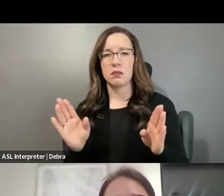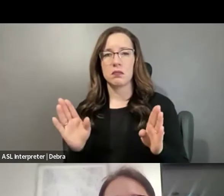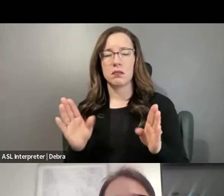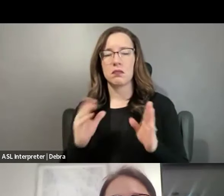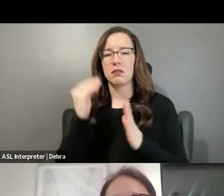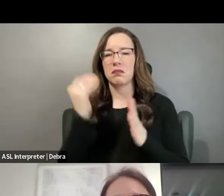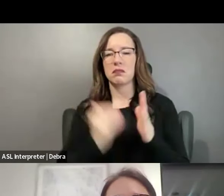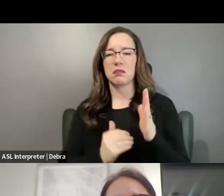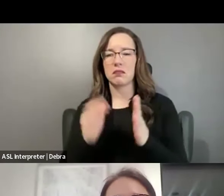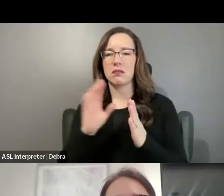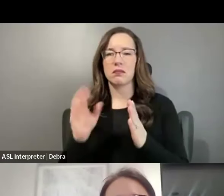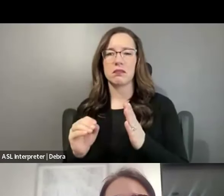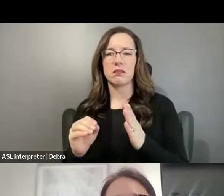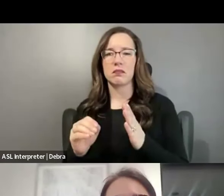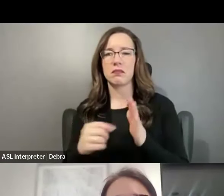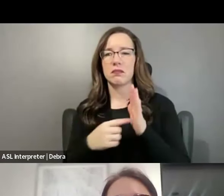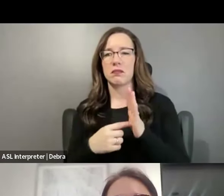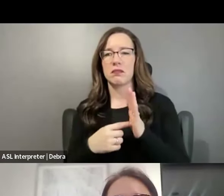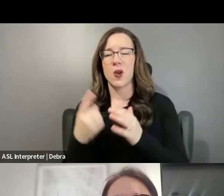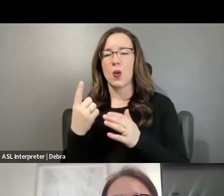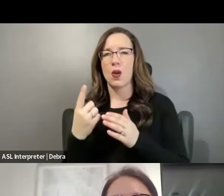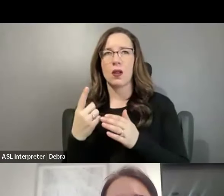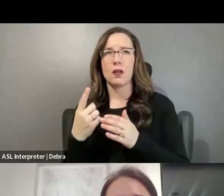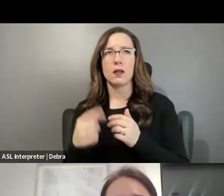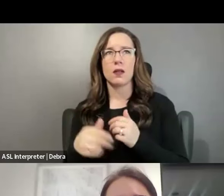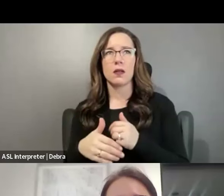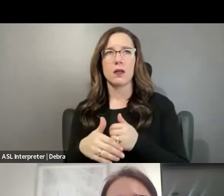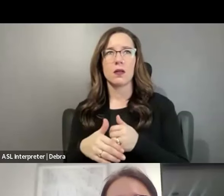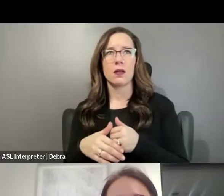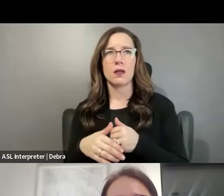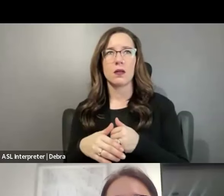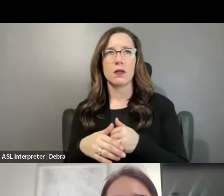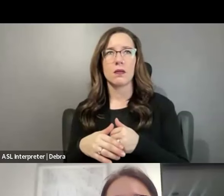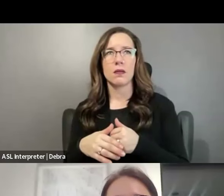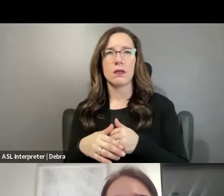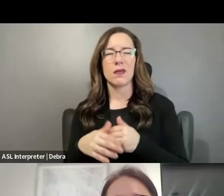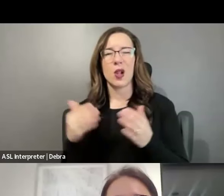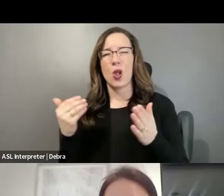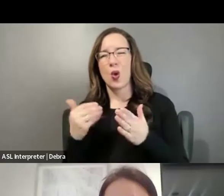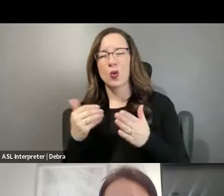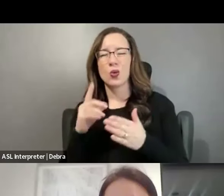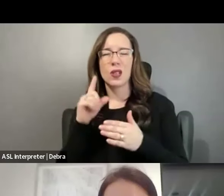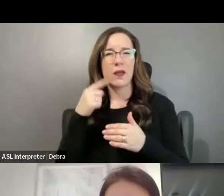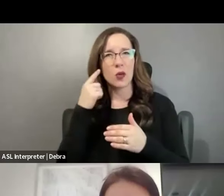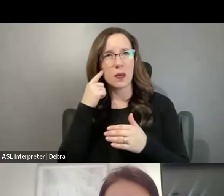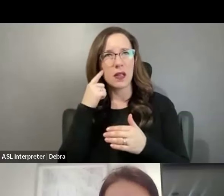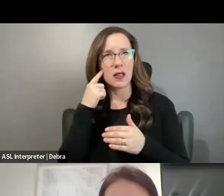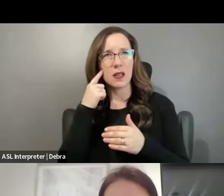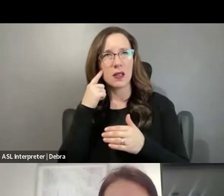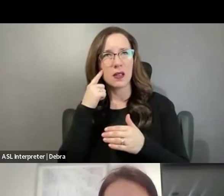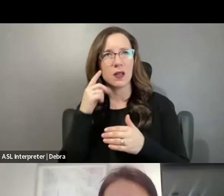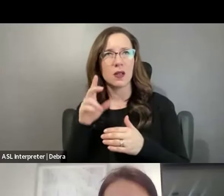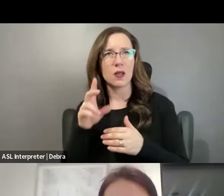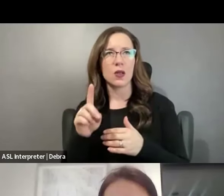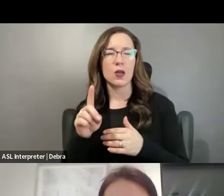For example, like, it like one example that comes close to the government entities is the Deutsche Telekom.